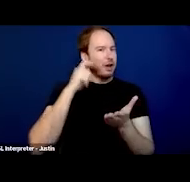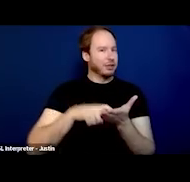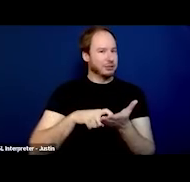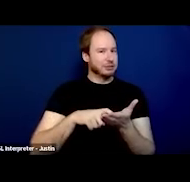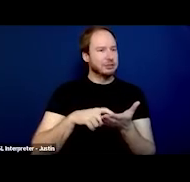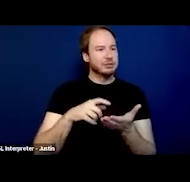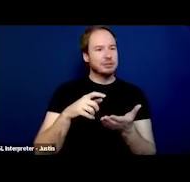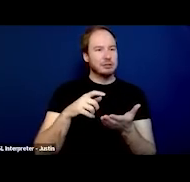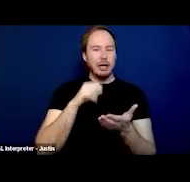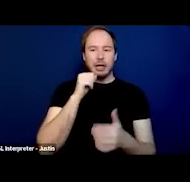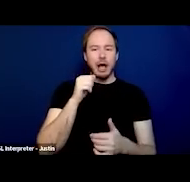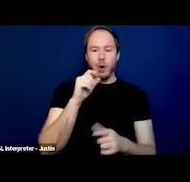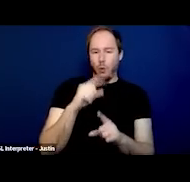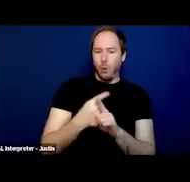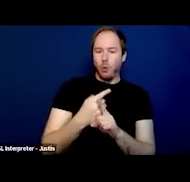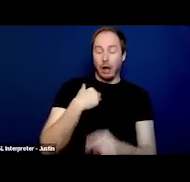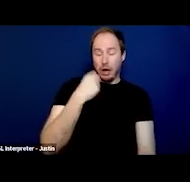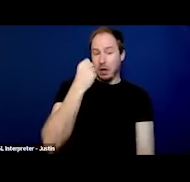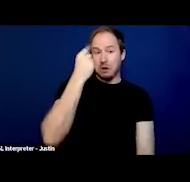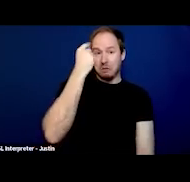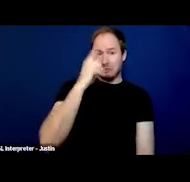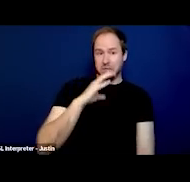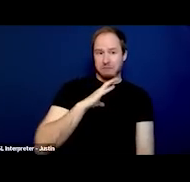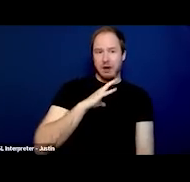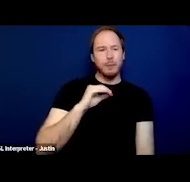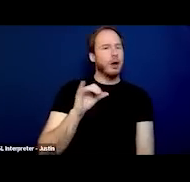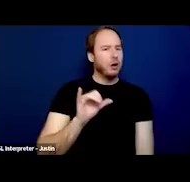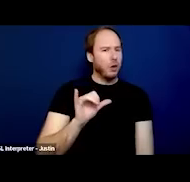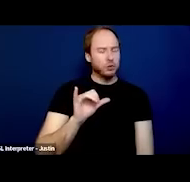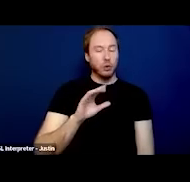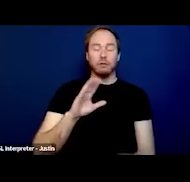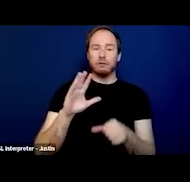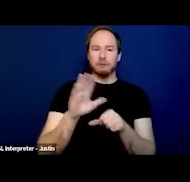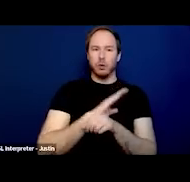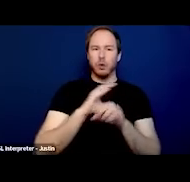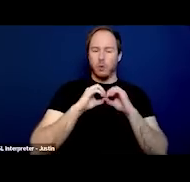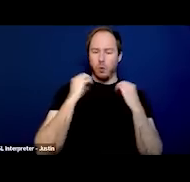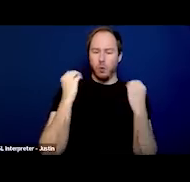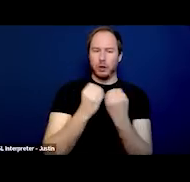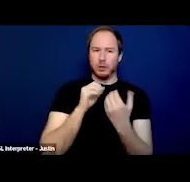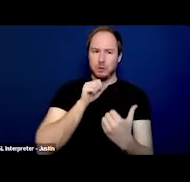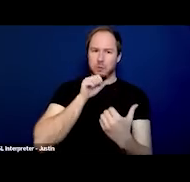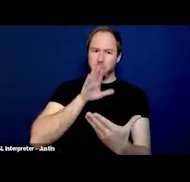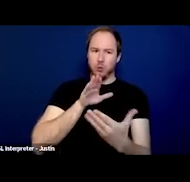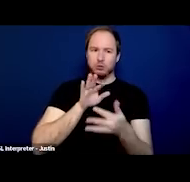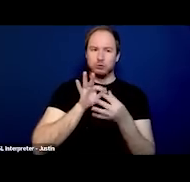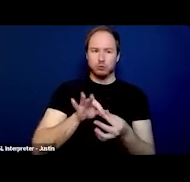is more than just understanding trauma. It's a whole organization approach to trauma. It involves...